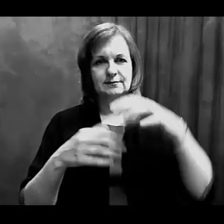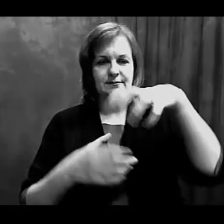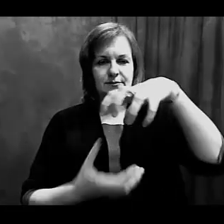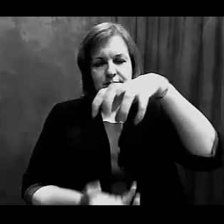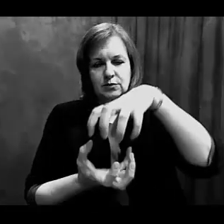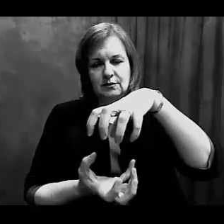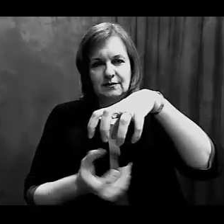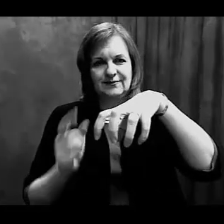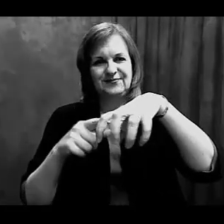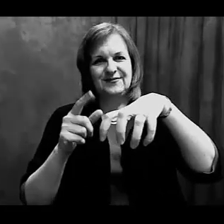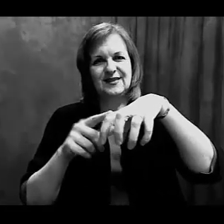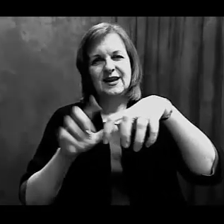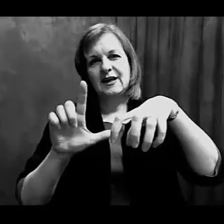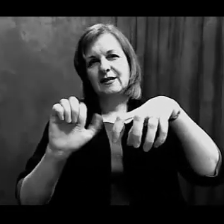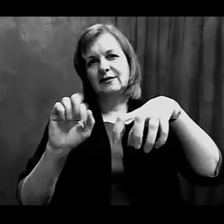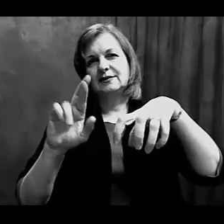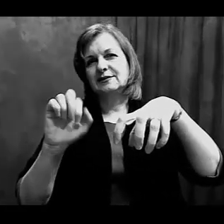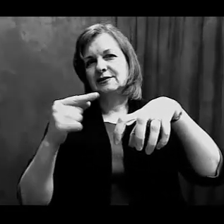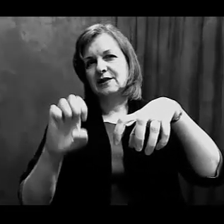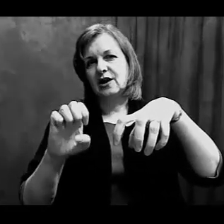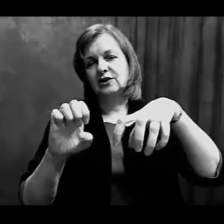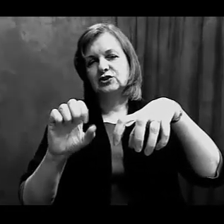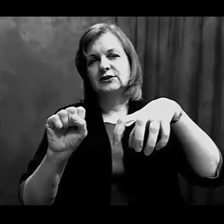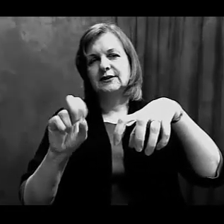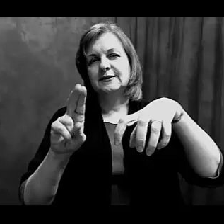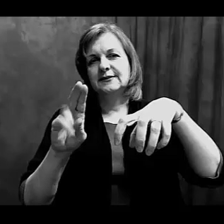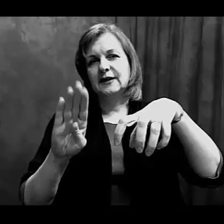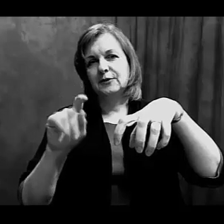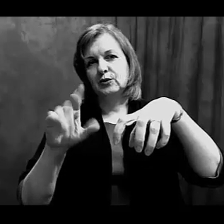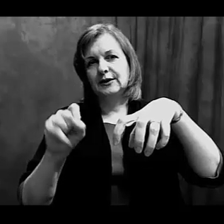the large subunit